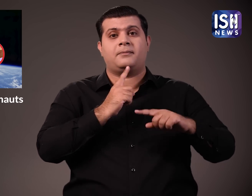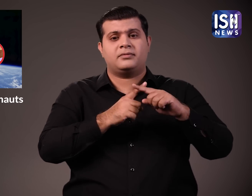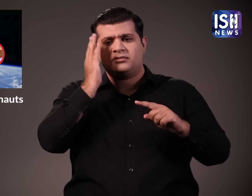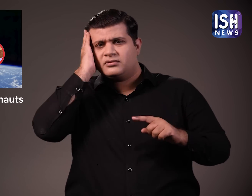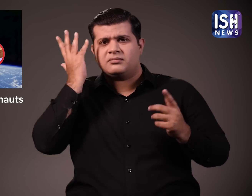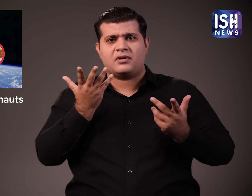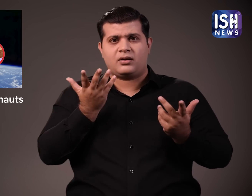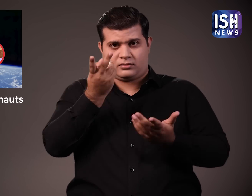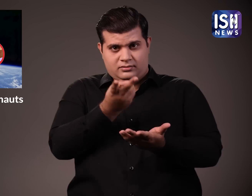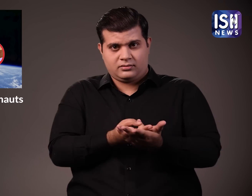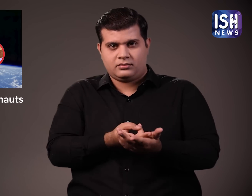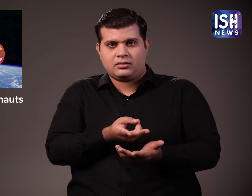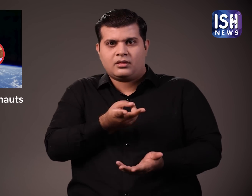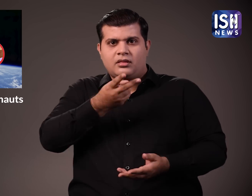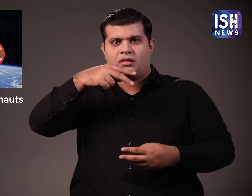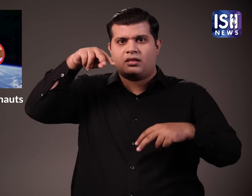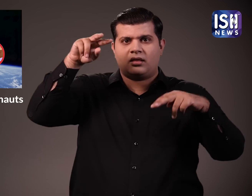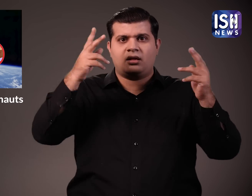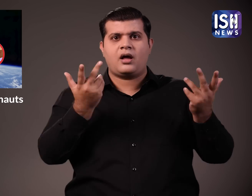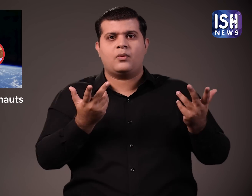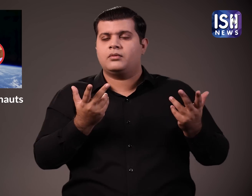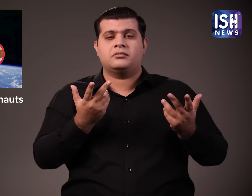If they randomly fall asleep, they will float around.